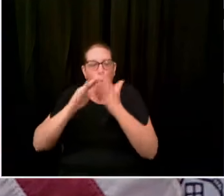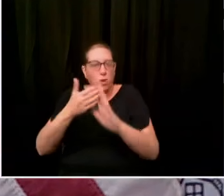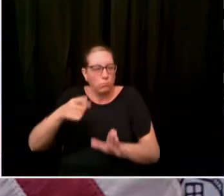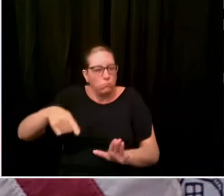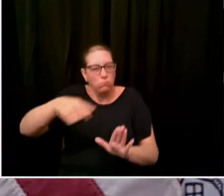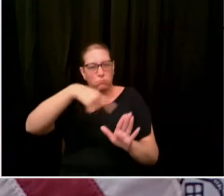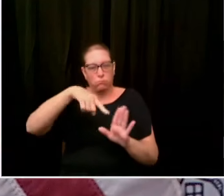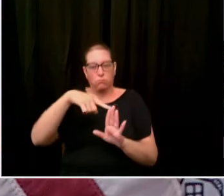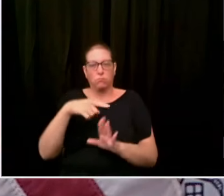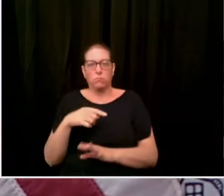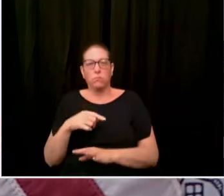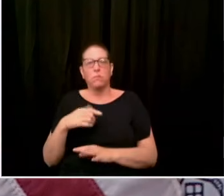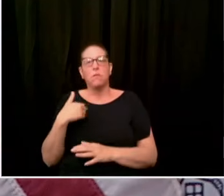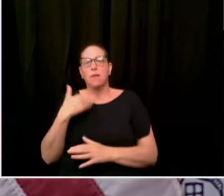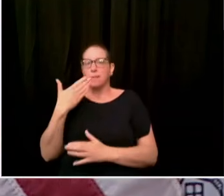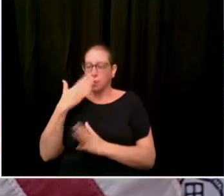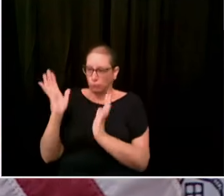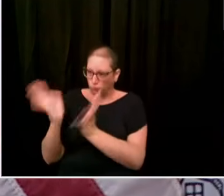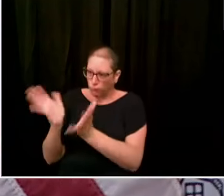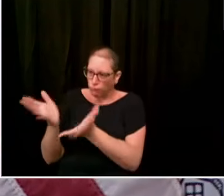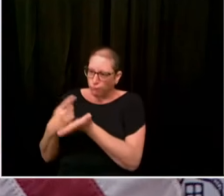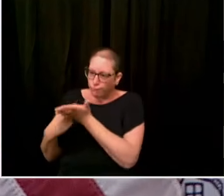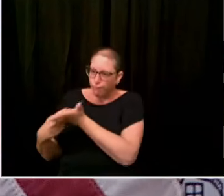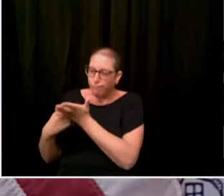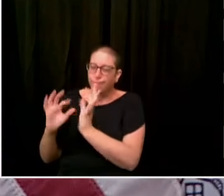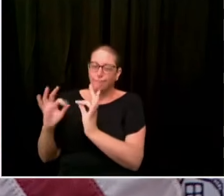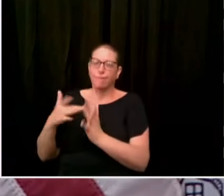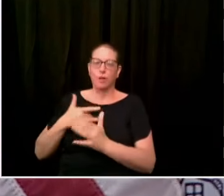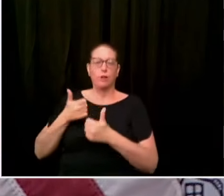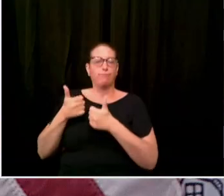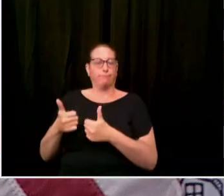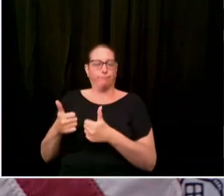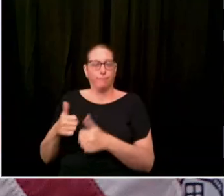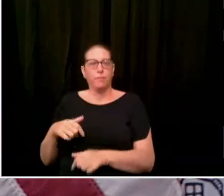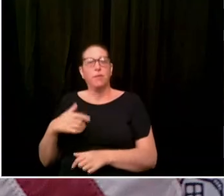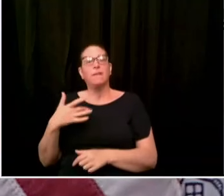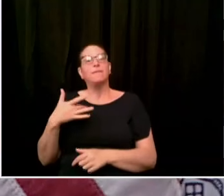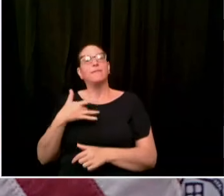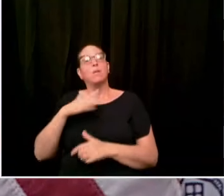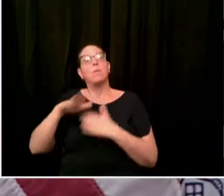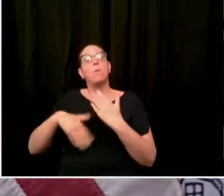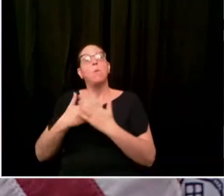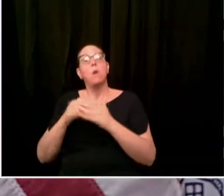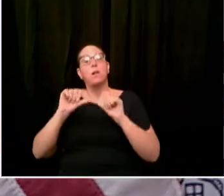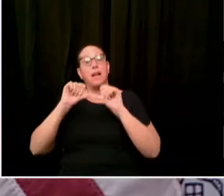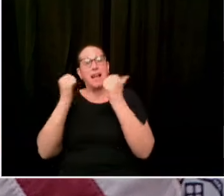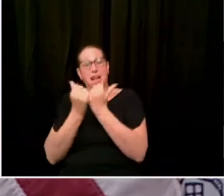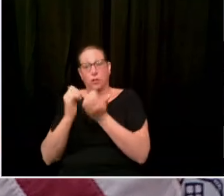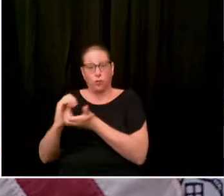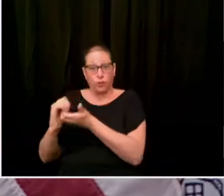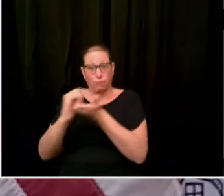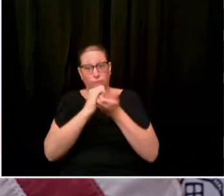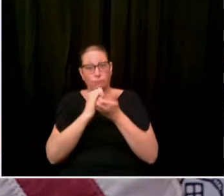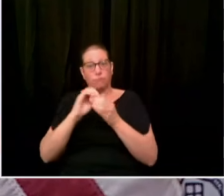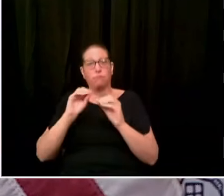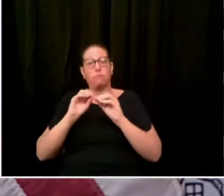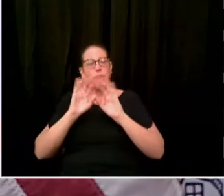EFFORT FOR THE GOOD OF ALL NEW YORKERS. IT WAS A GOOD CONVERSATION. I AM CONVINCED WE'RE ALL GOING